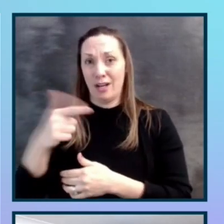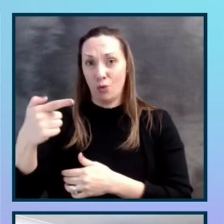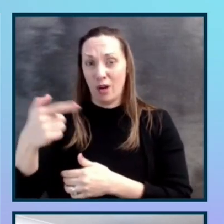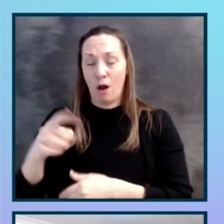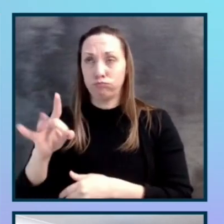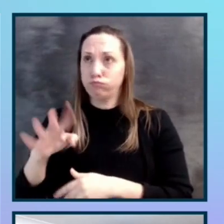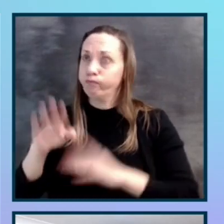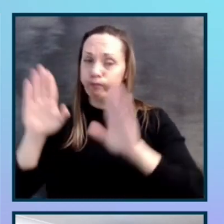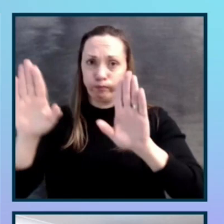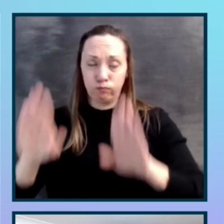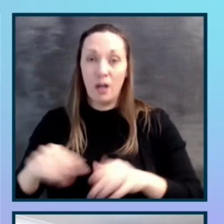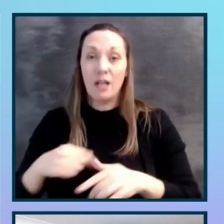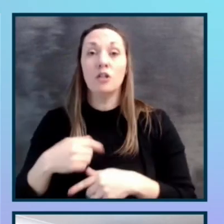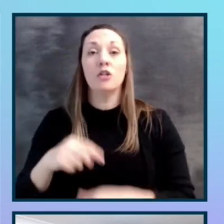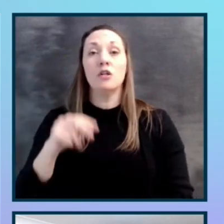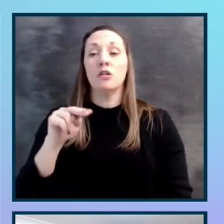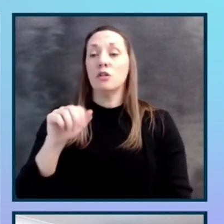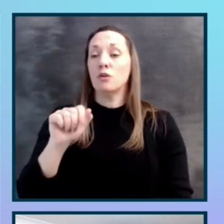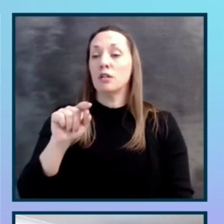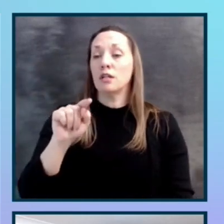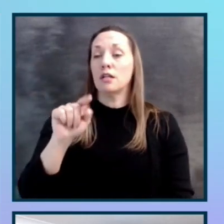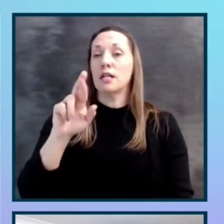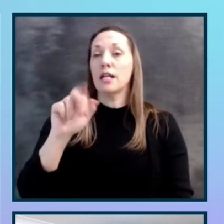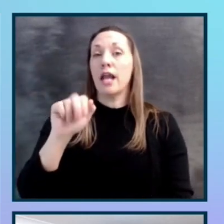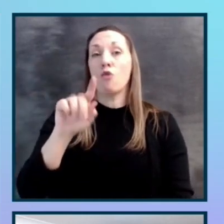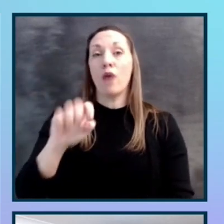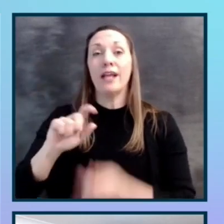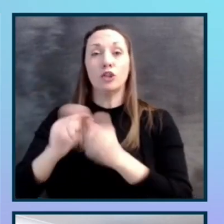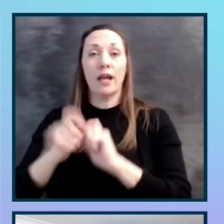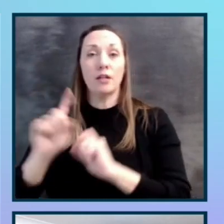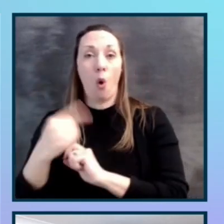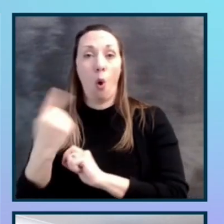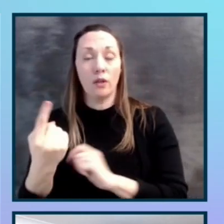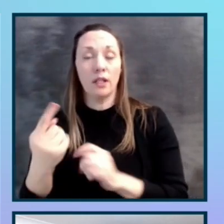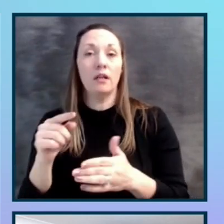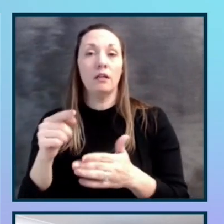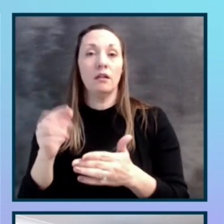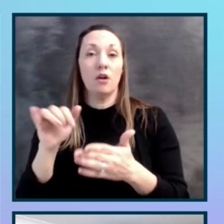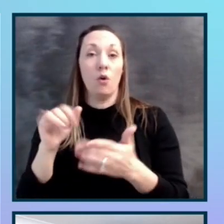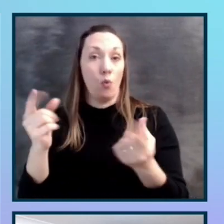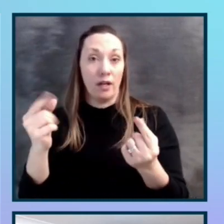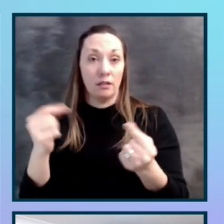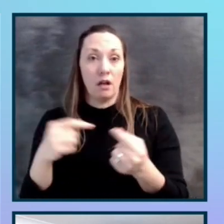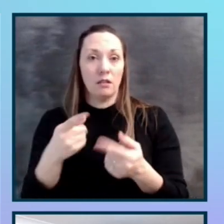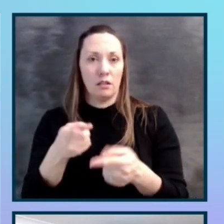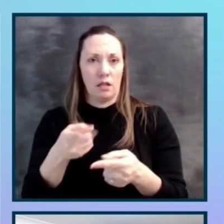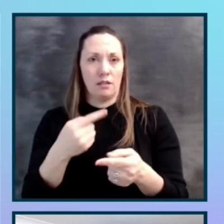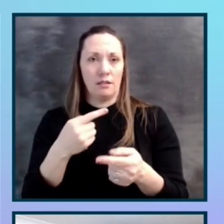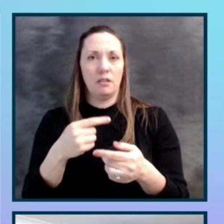So narrate change only pretty much does what it says on the tin. So I'm gonna roll a clip and see